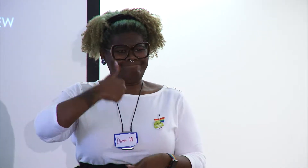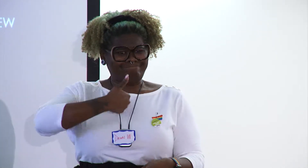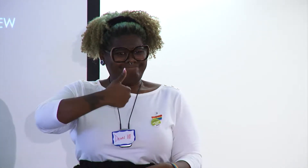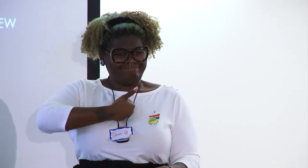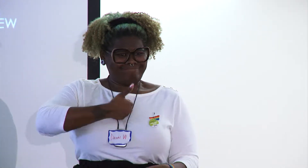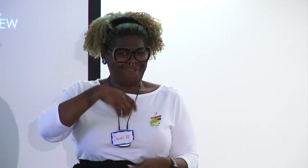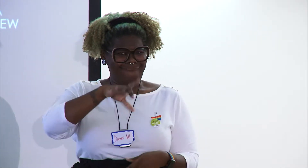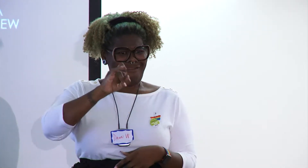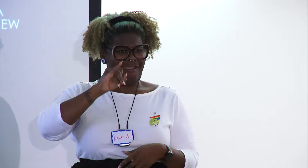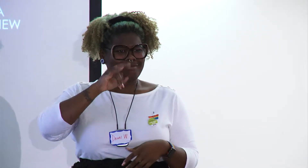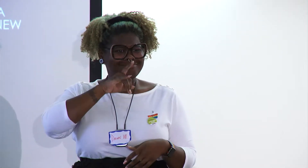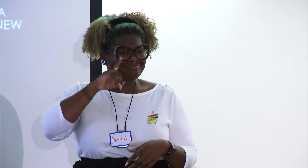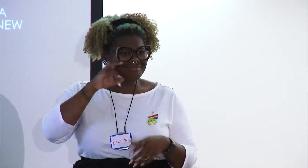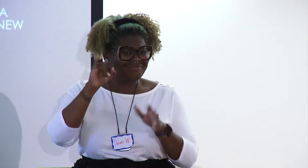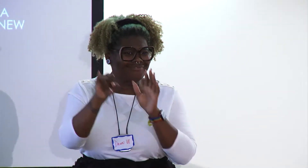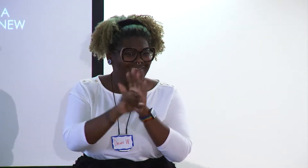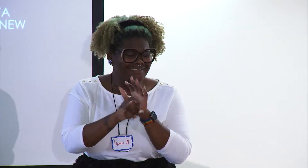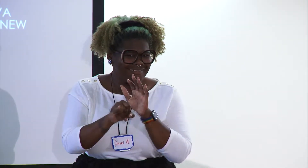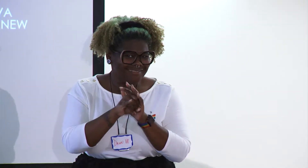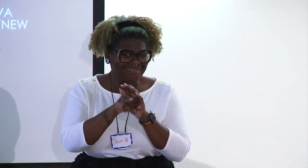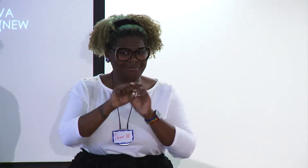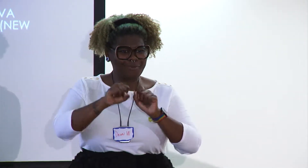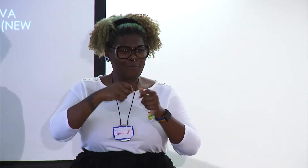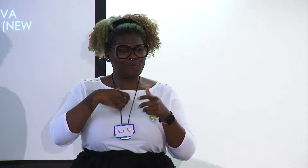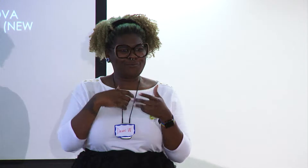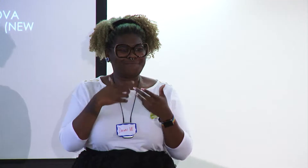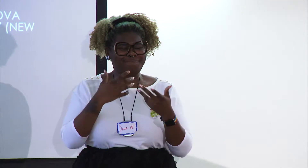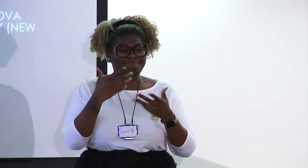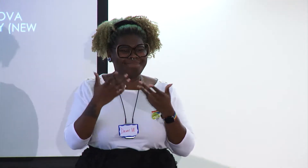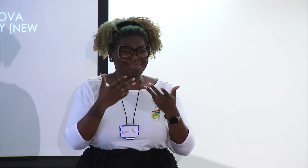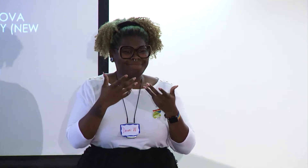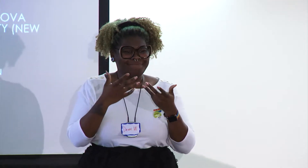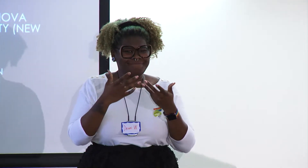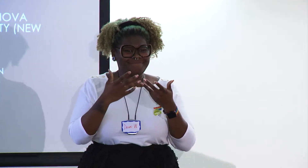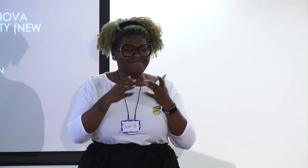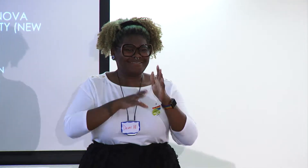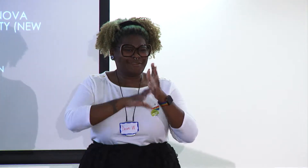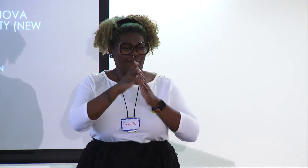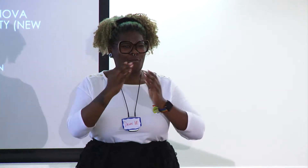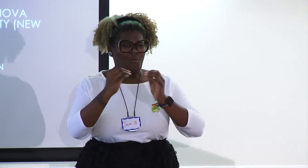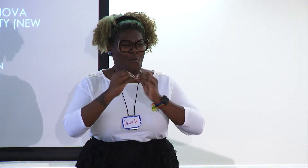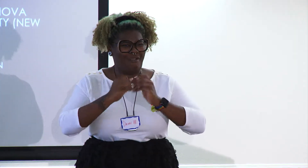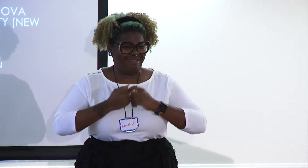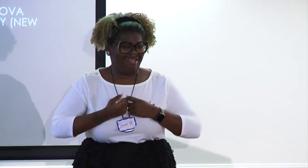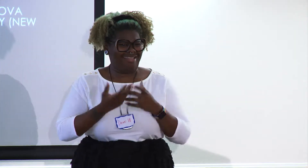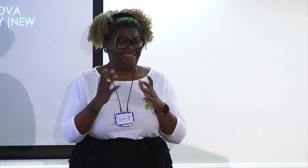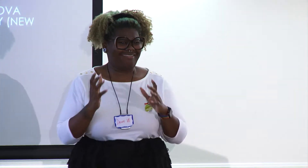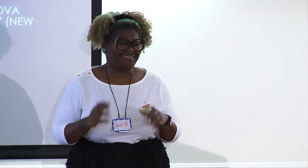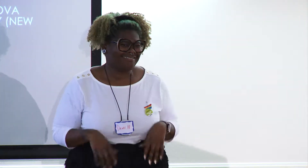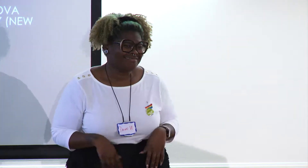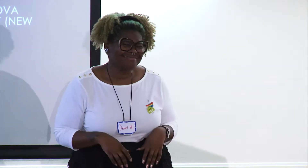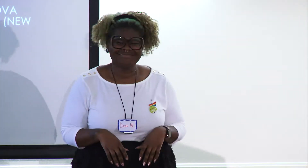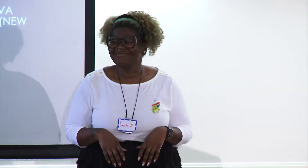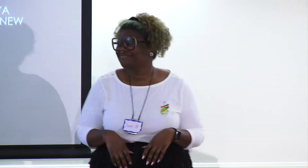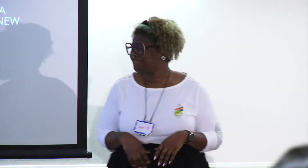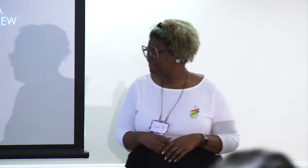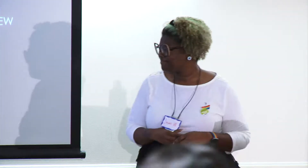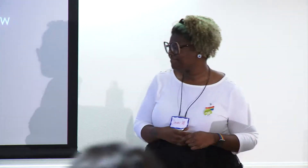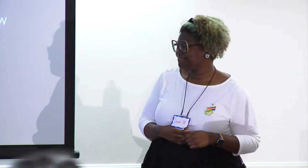So going to school, going to a university, being myself as a deaf person-- and I needed to be able to develop a stronger